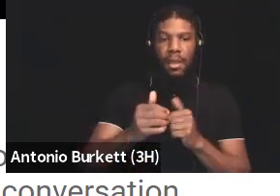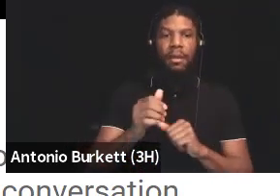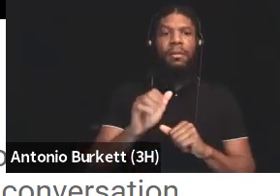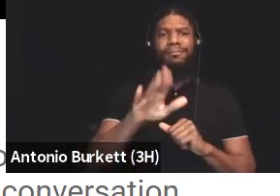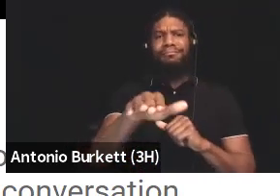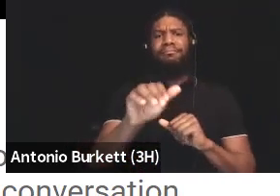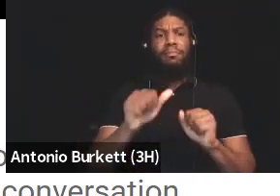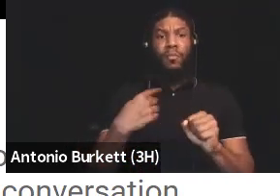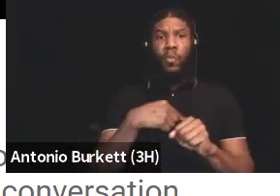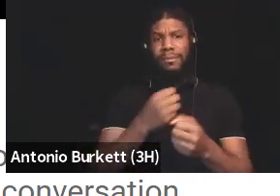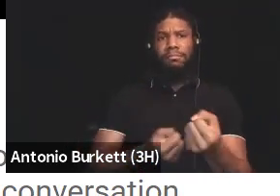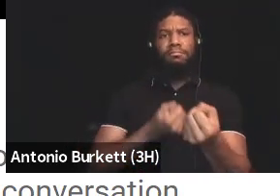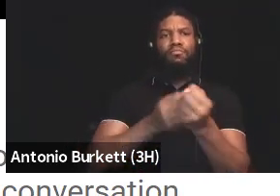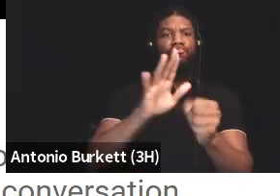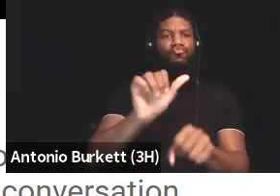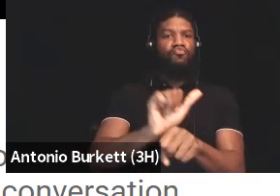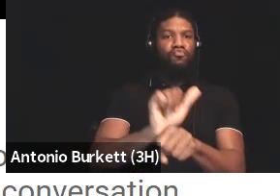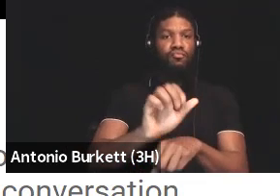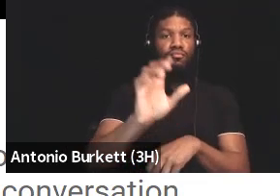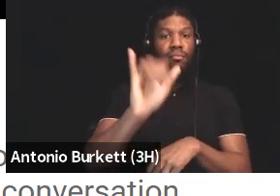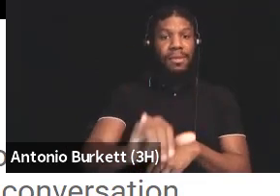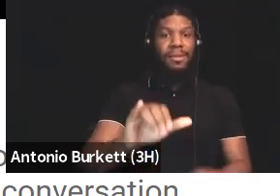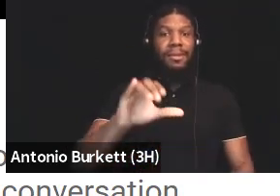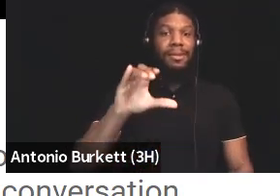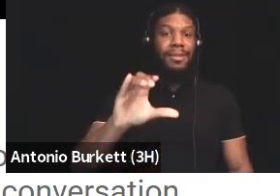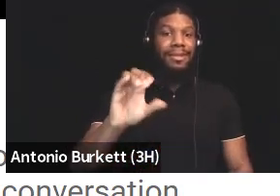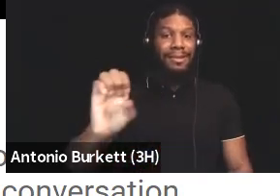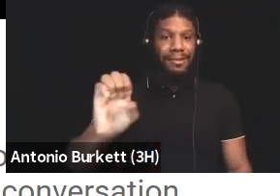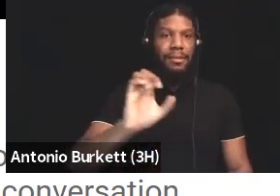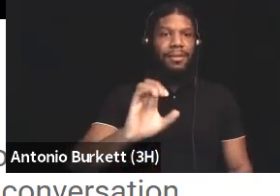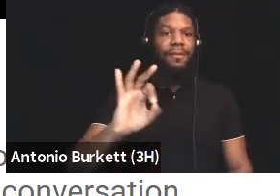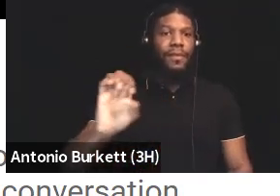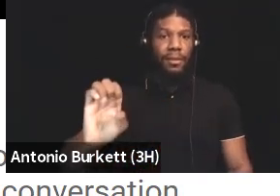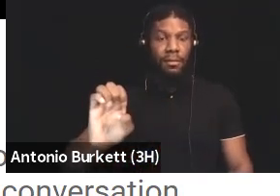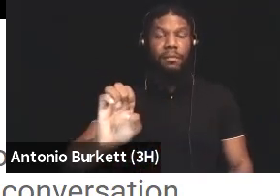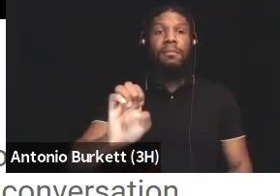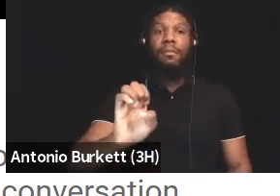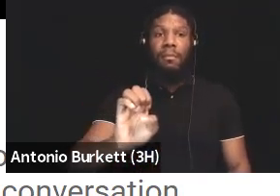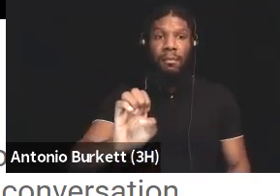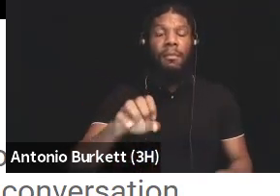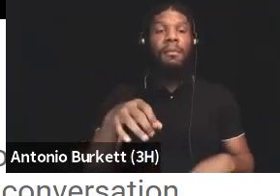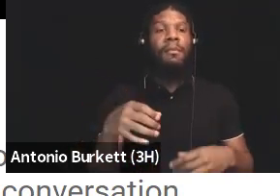you're going to find the director of that center realizing they're not equipped to